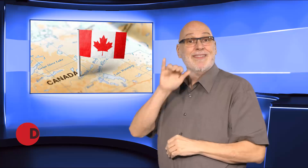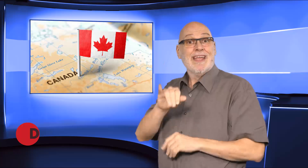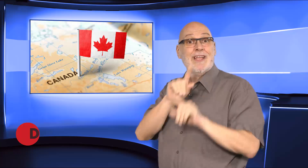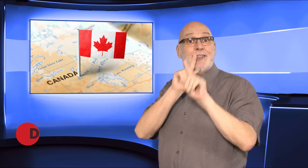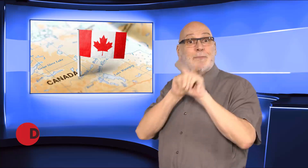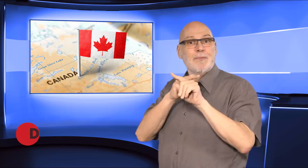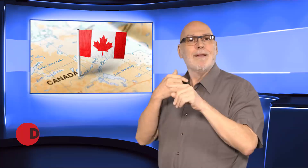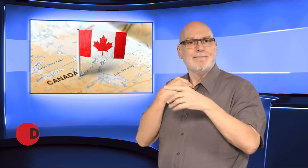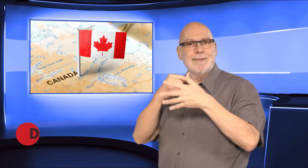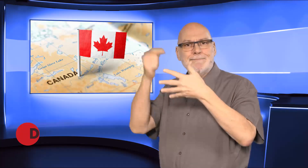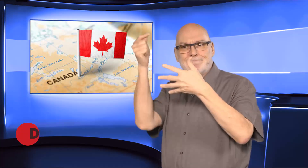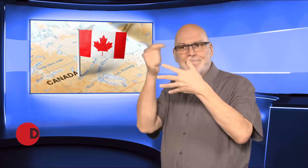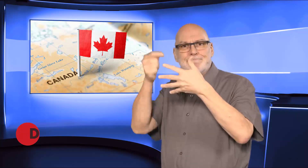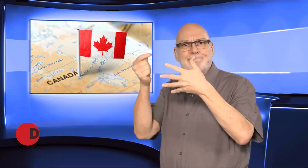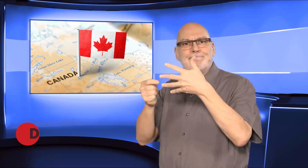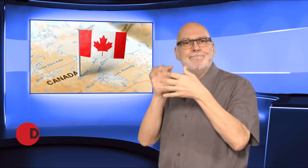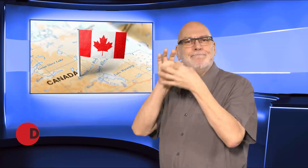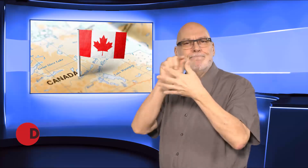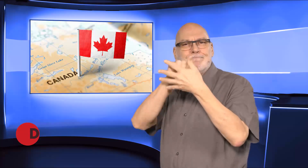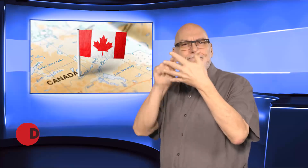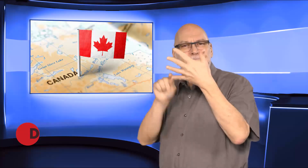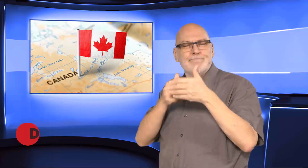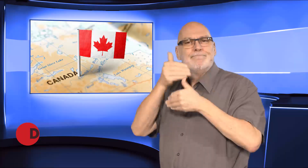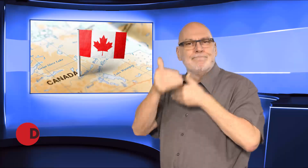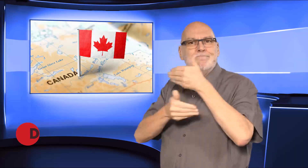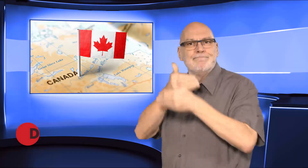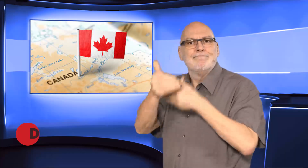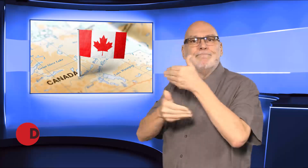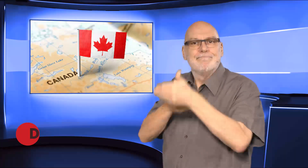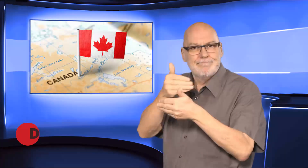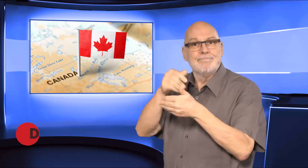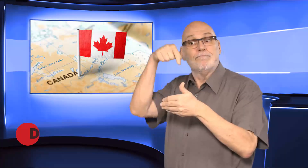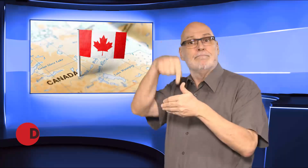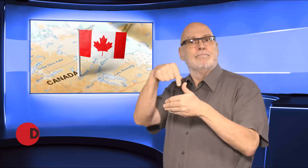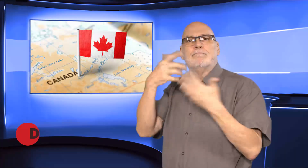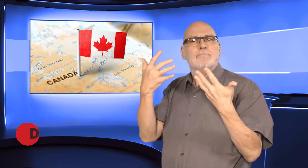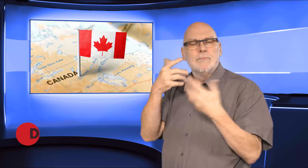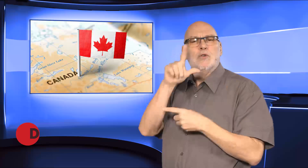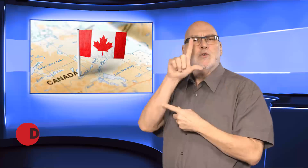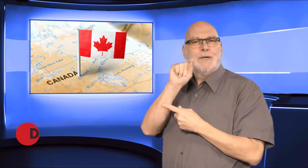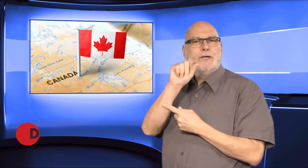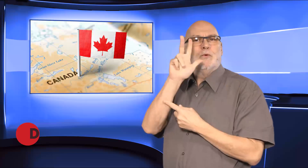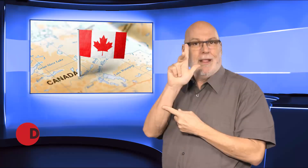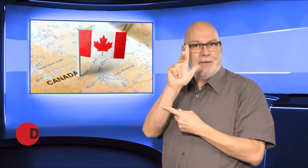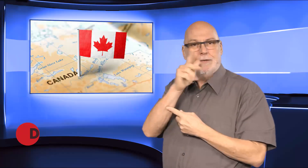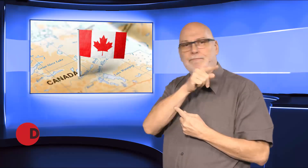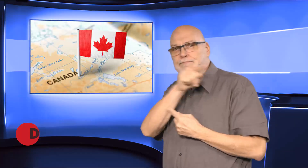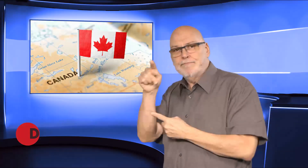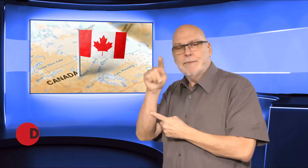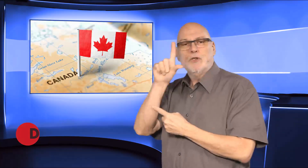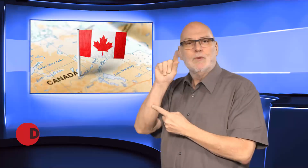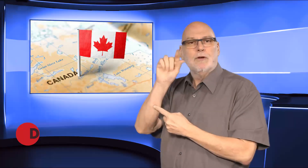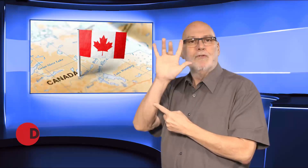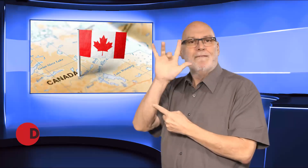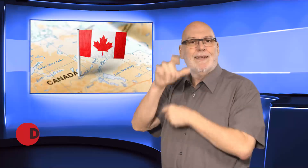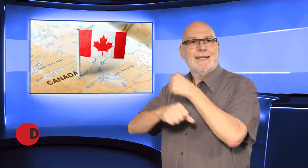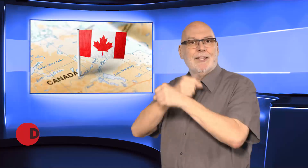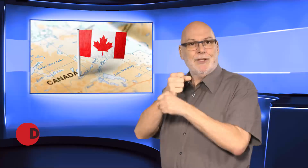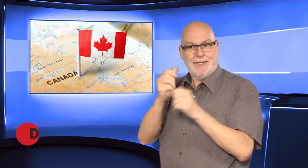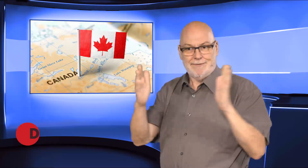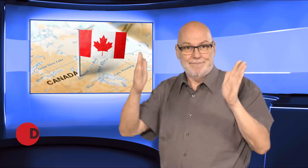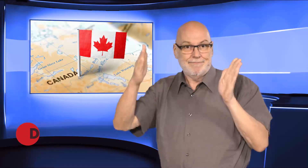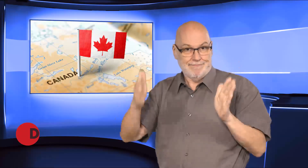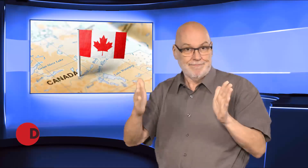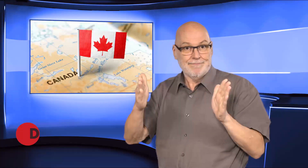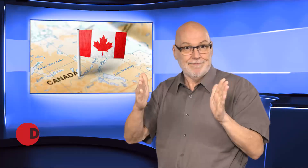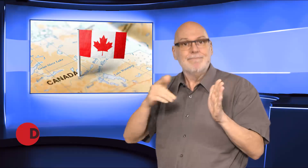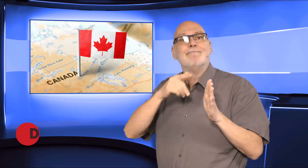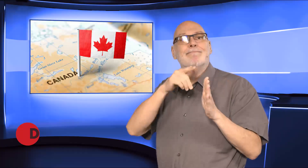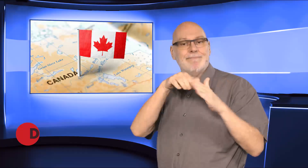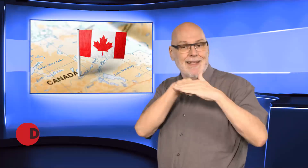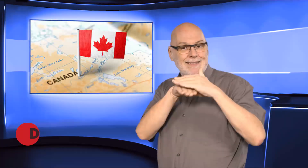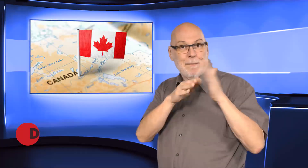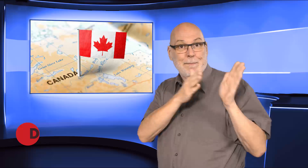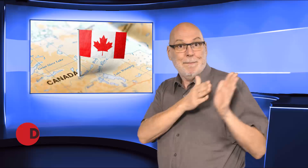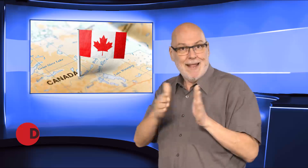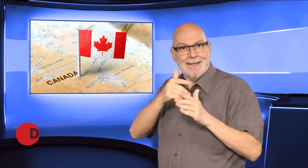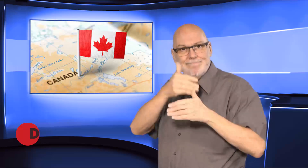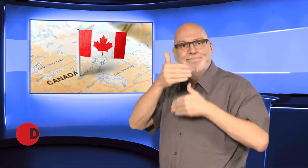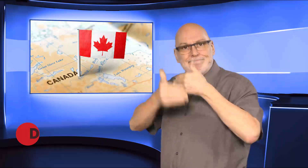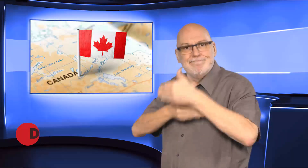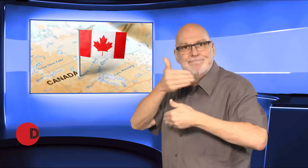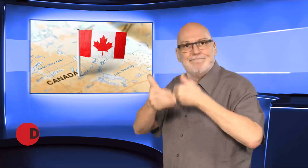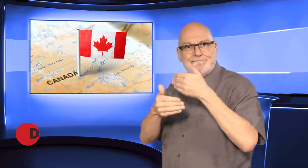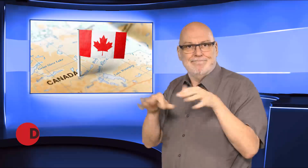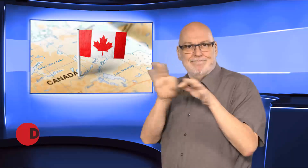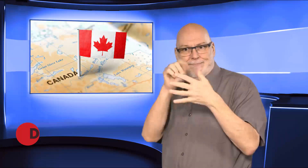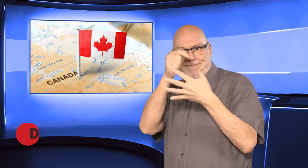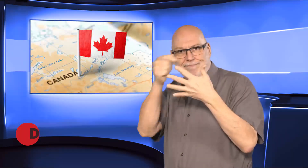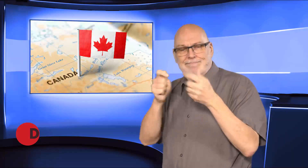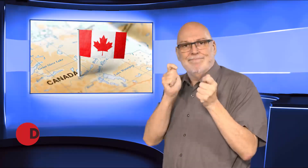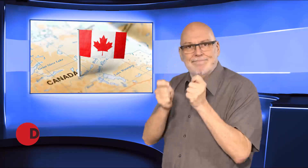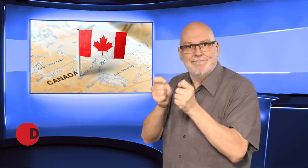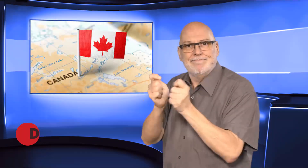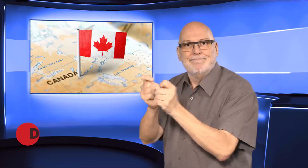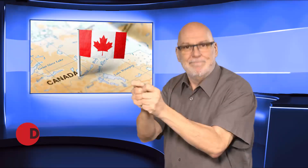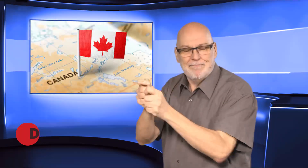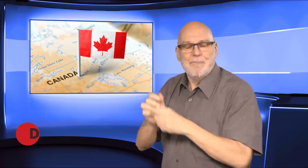The report outlines progress they made in their 2023 to 2025 Accessibility Plan.